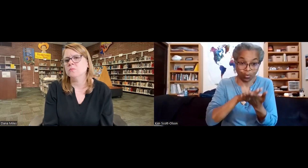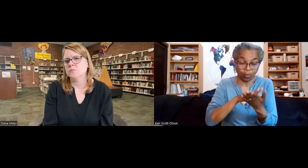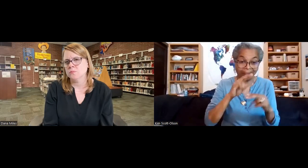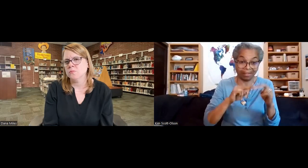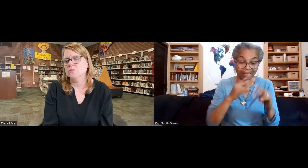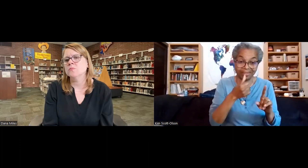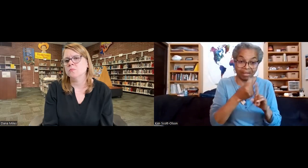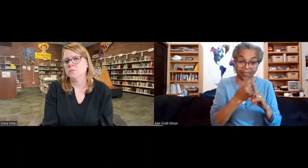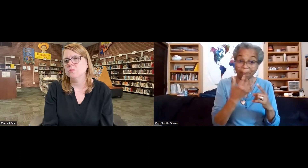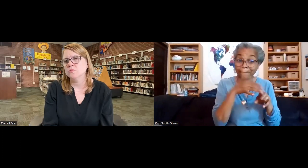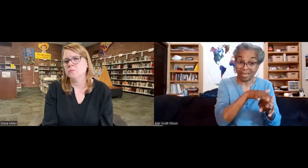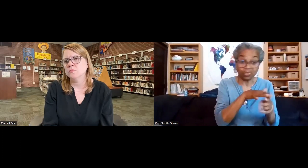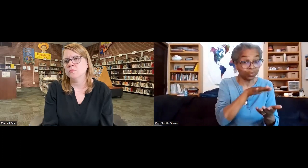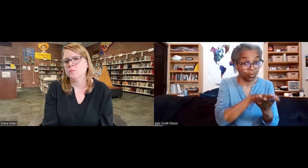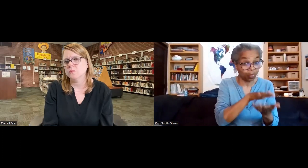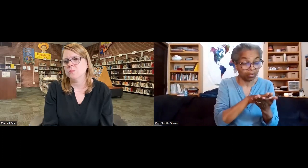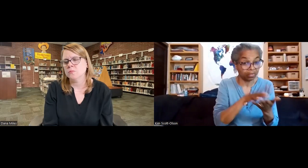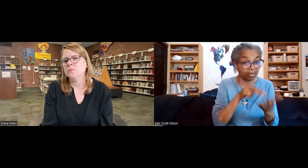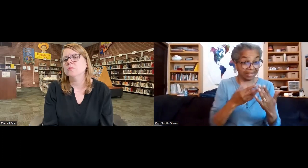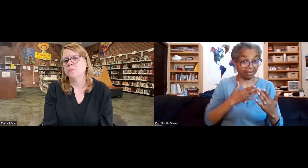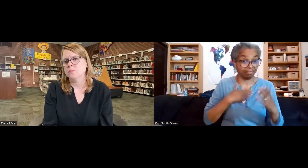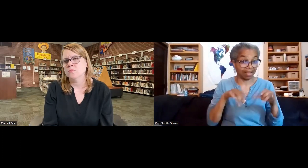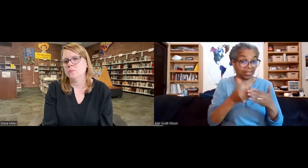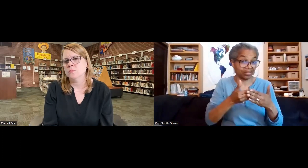in an otherwise mainstream building.